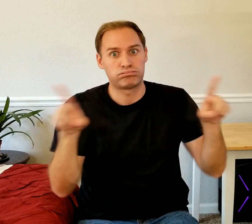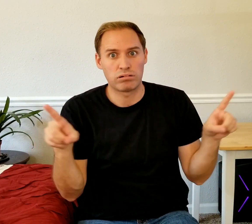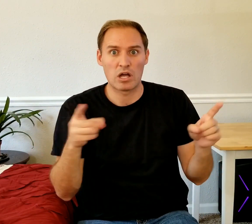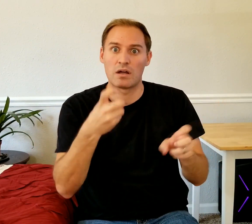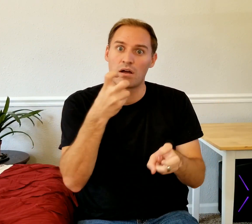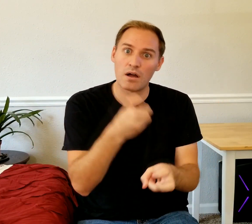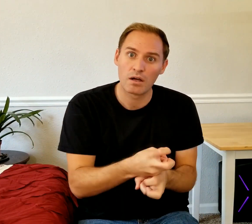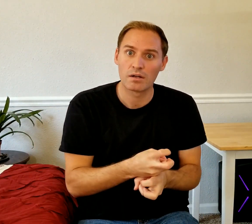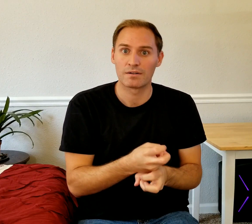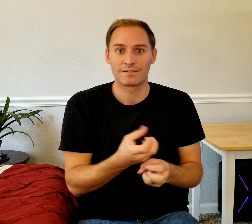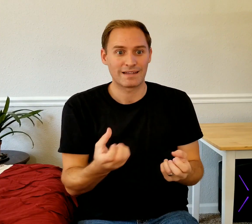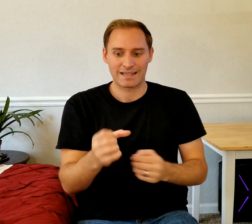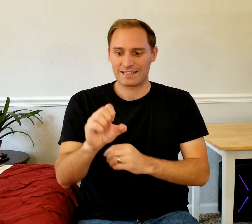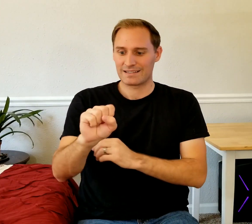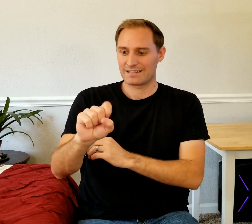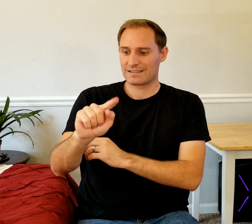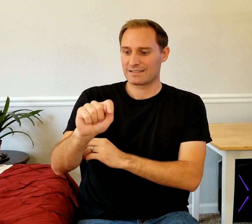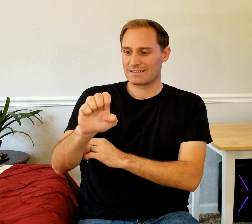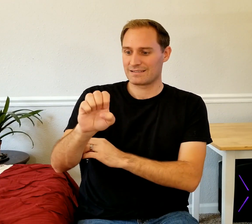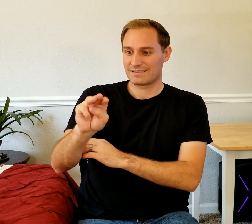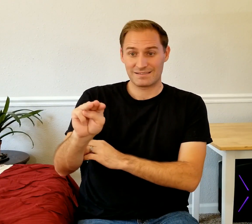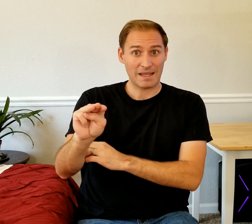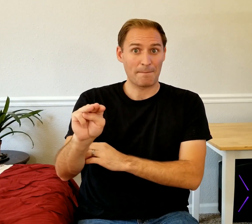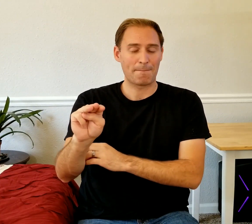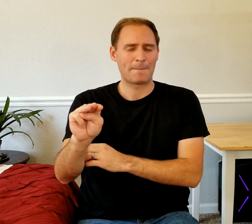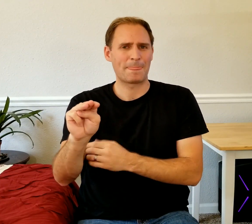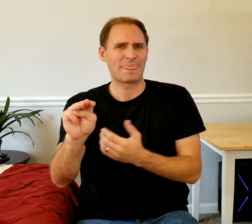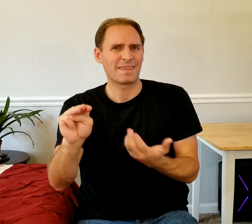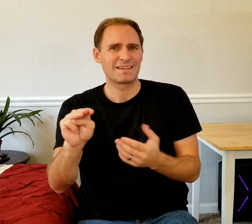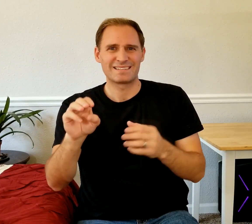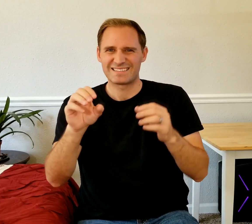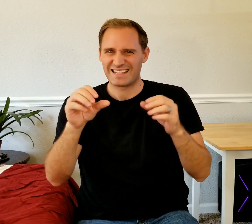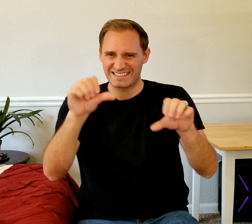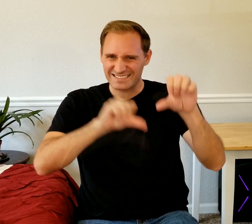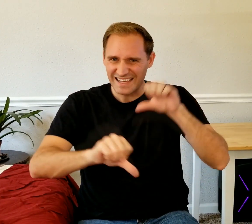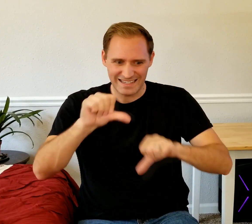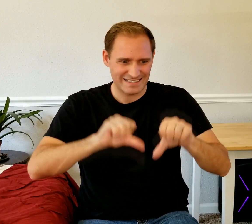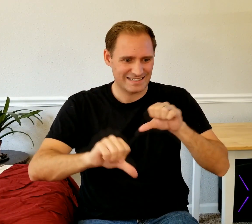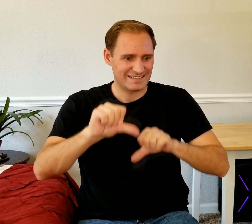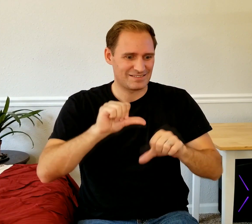particularly those in the STEM fields it can be very daunting to start